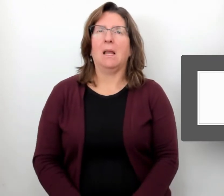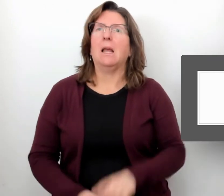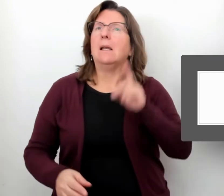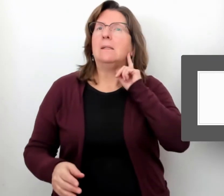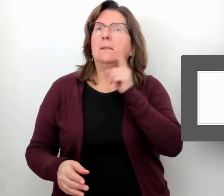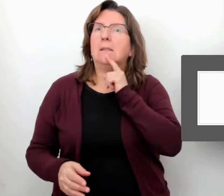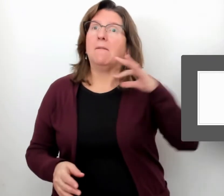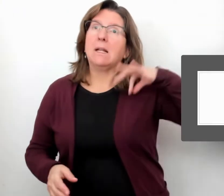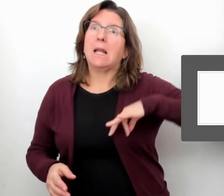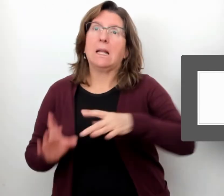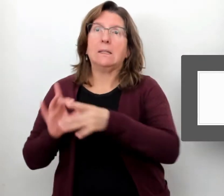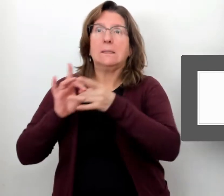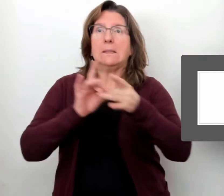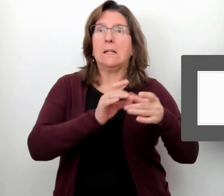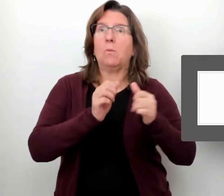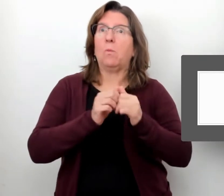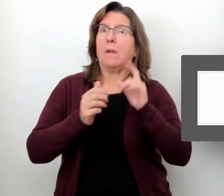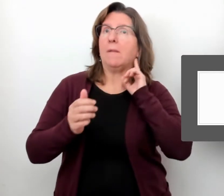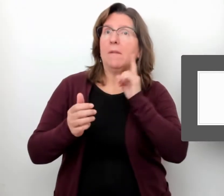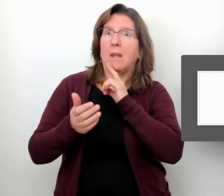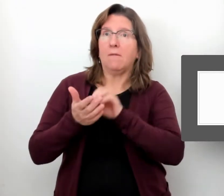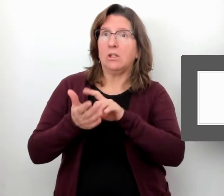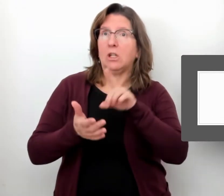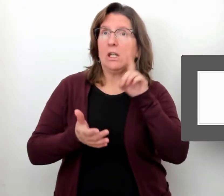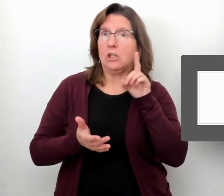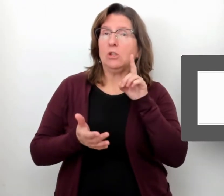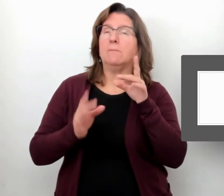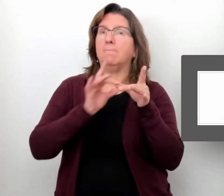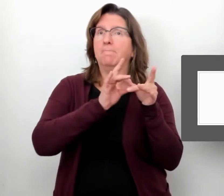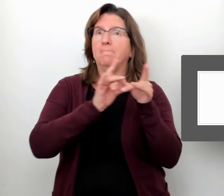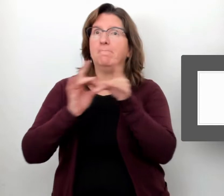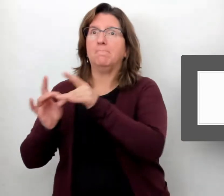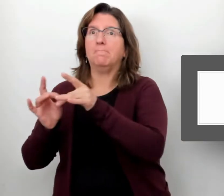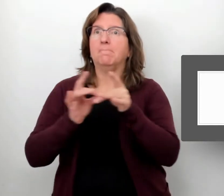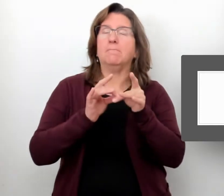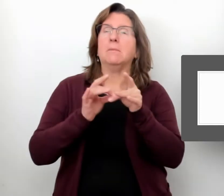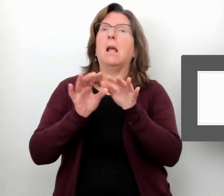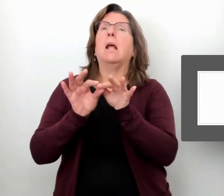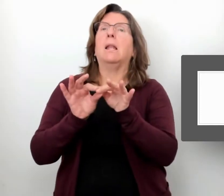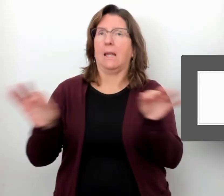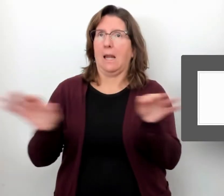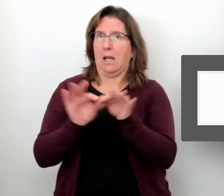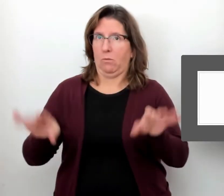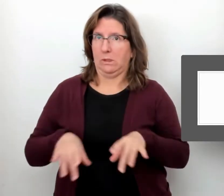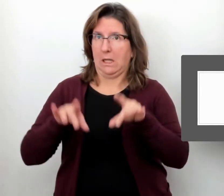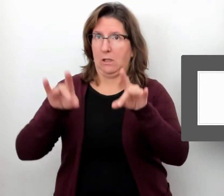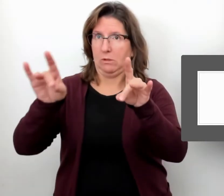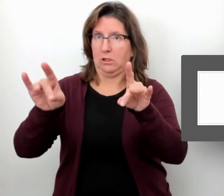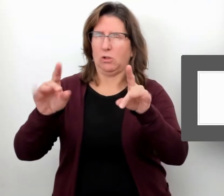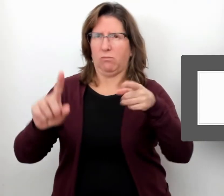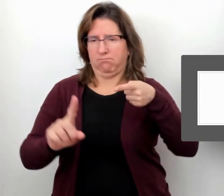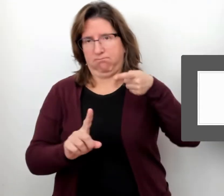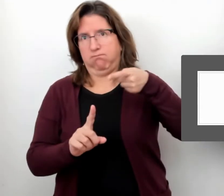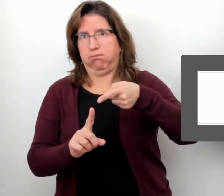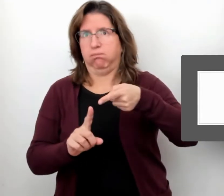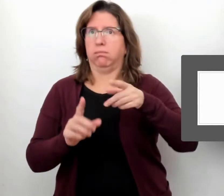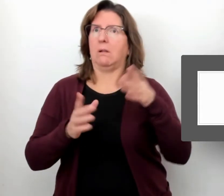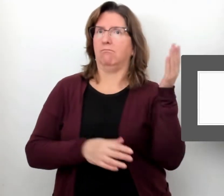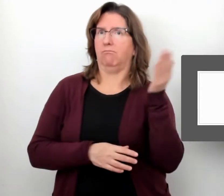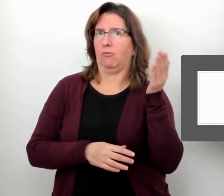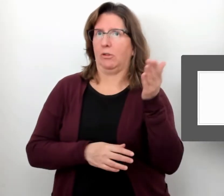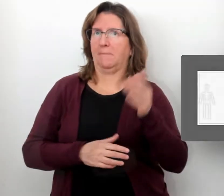I'll discuss deaf gain in the context of deaf education and specifically focusing on language acquisition.